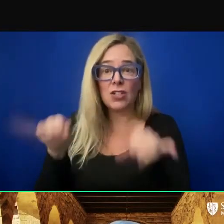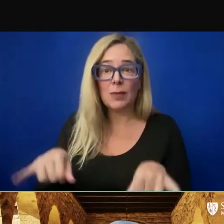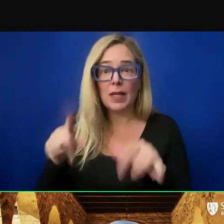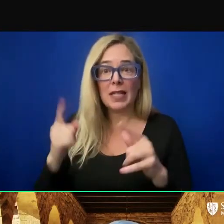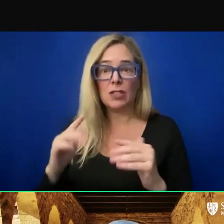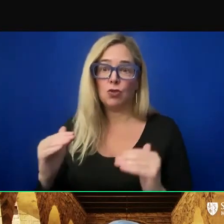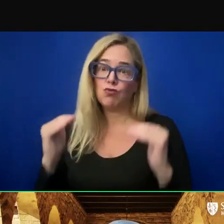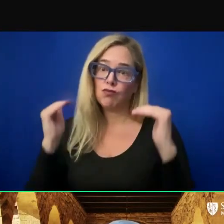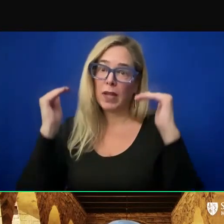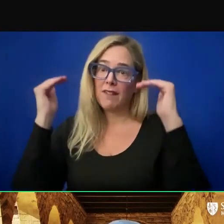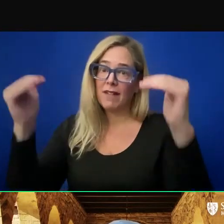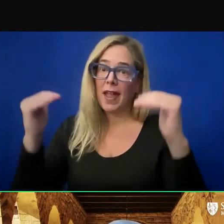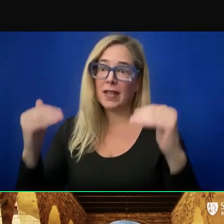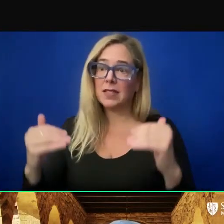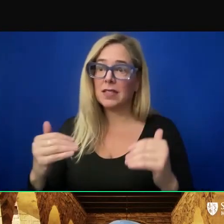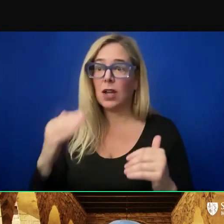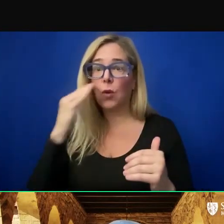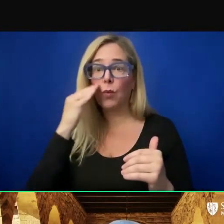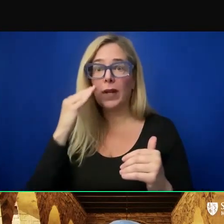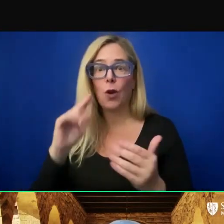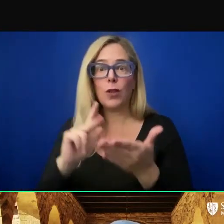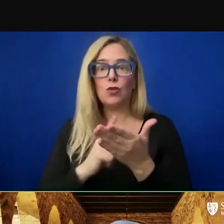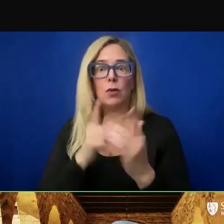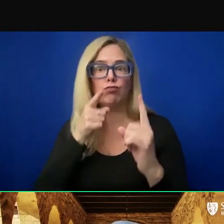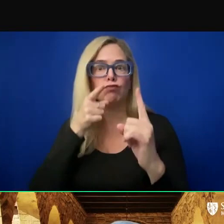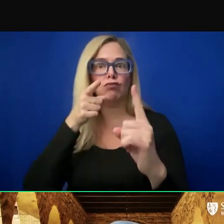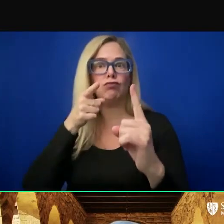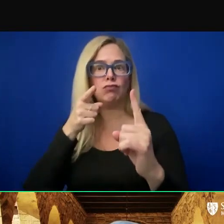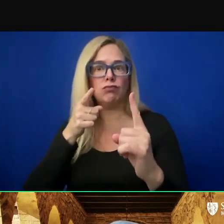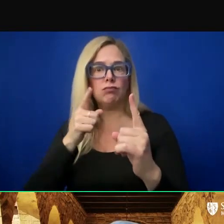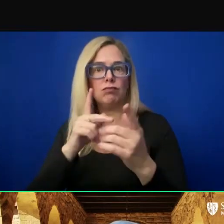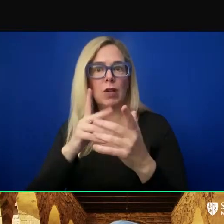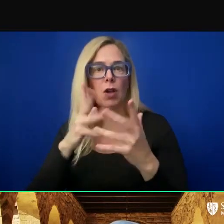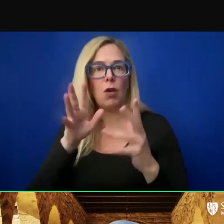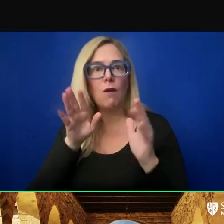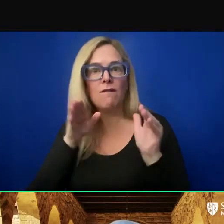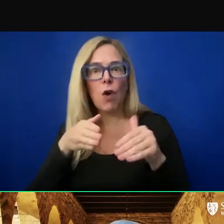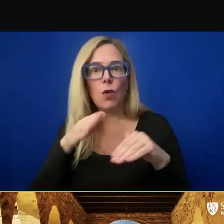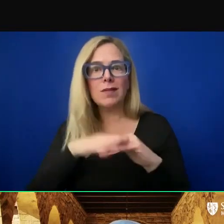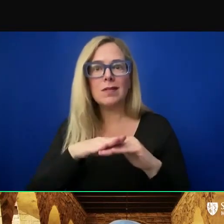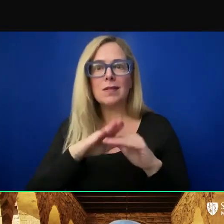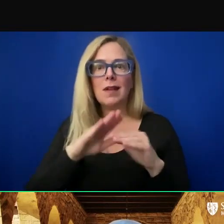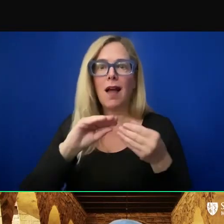We're aware of the triple aim that focused on population health, reducing cost and patient